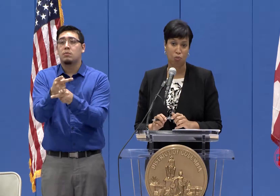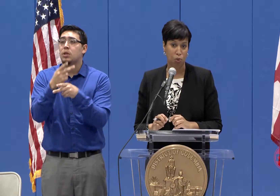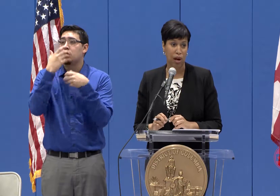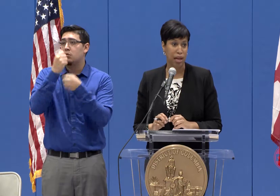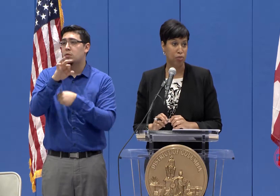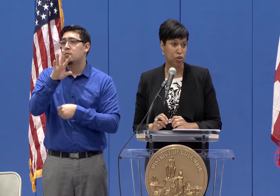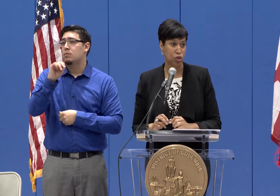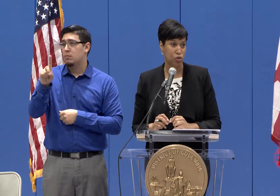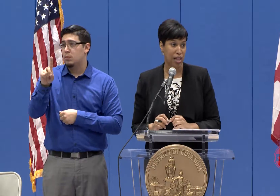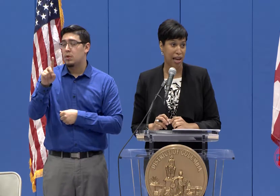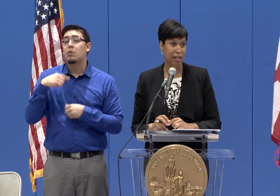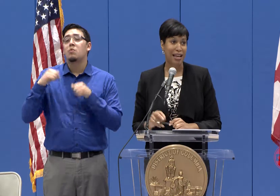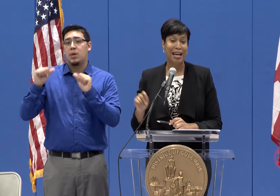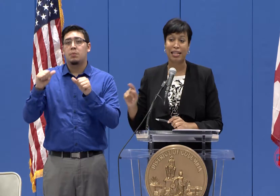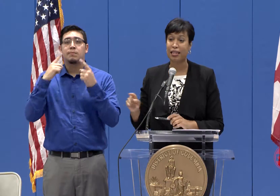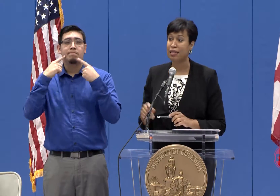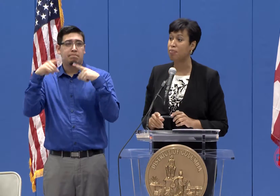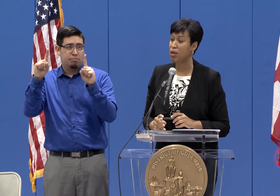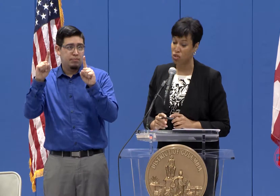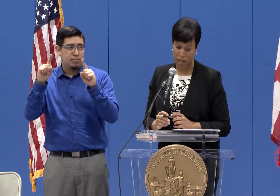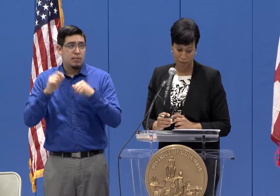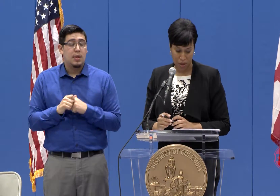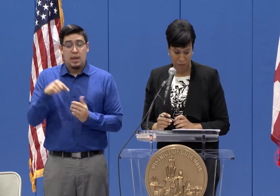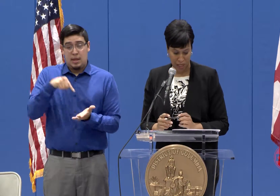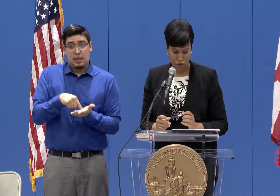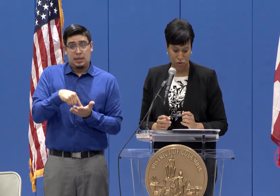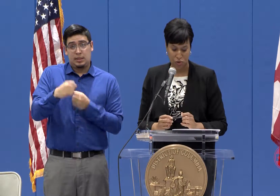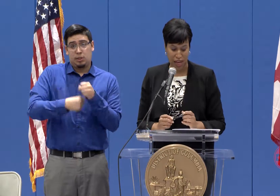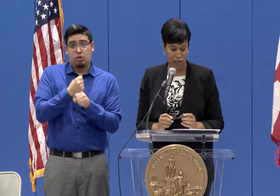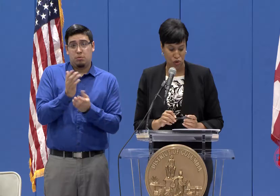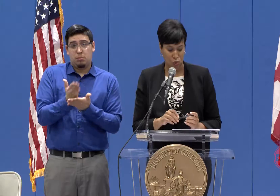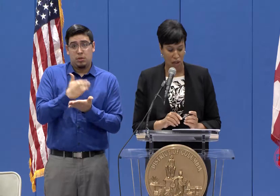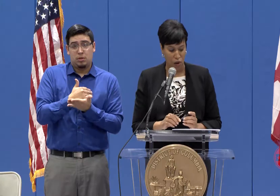AND WE WERE ABLE TO DO THAT, AND IN THIS BUDGET I'M COMMITTED TO DO THAT AS WELL.